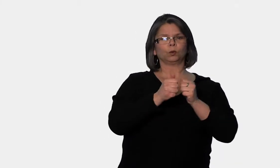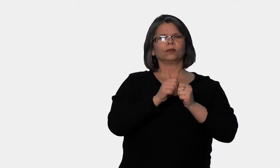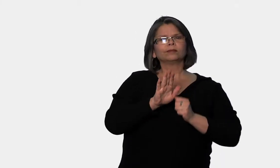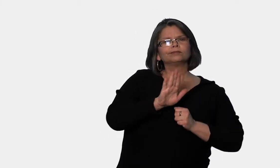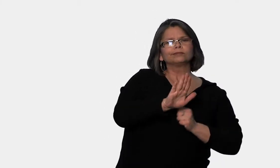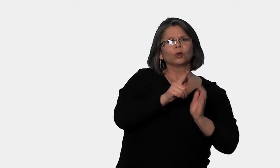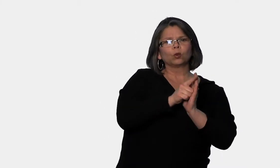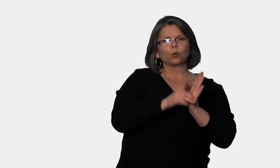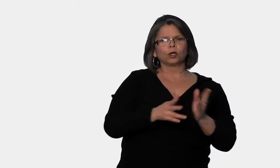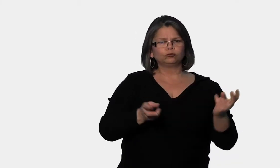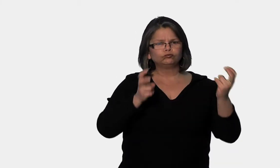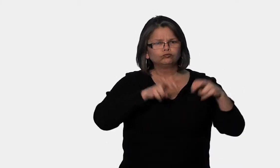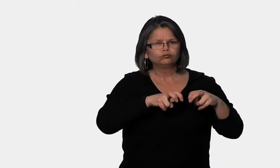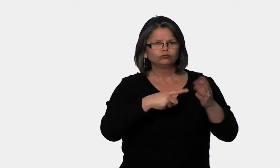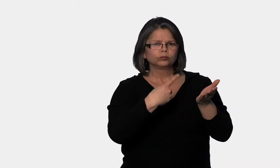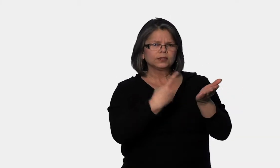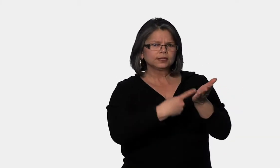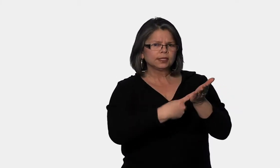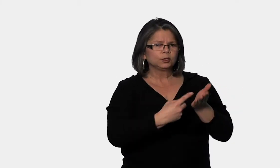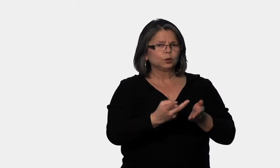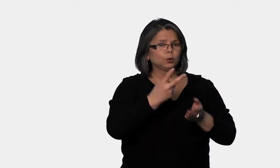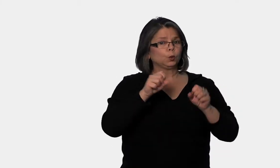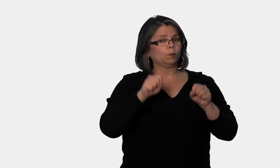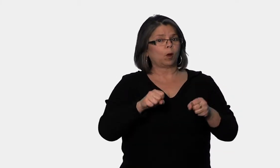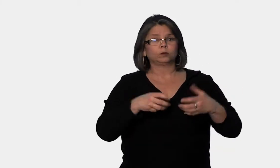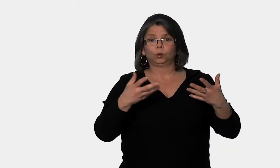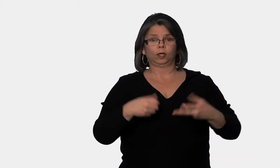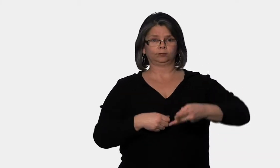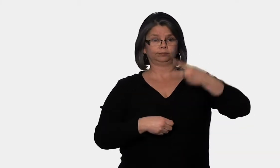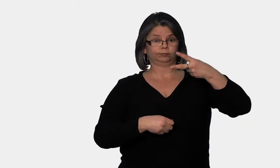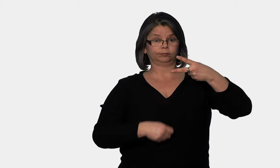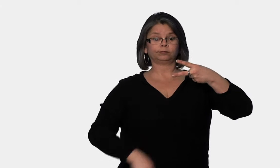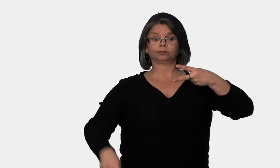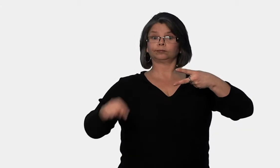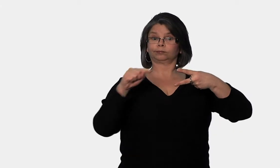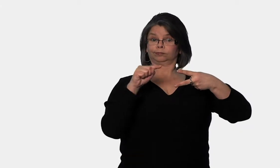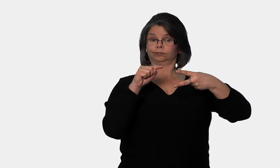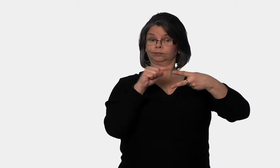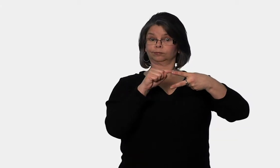The accused person attends with his or her lawyer, with two possible outcomes: